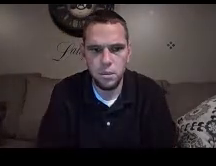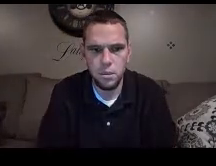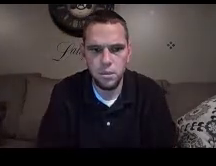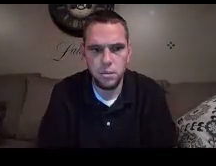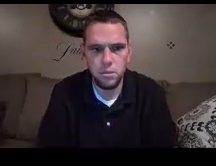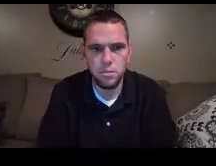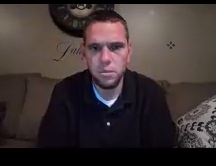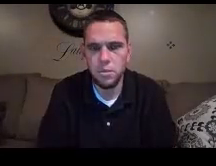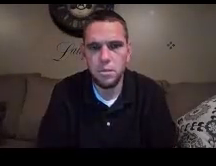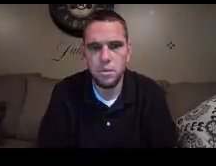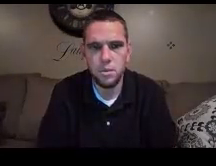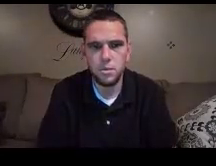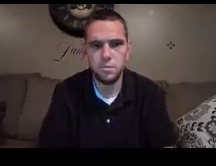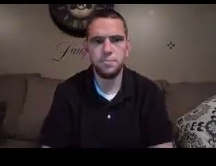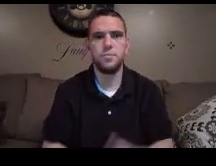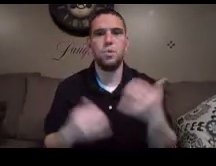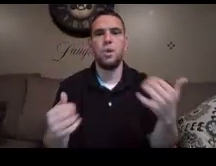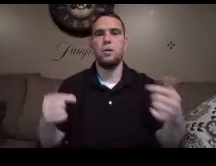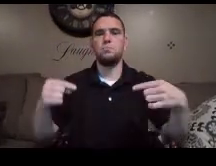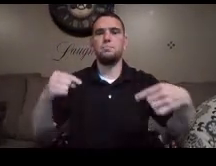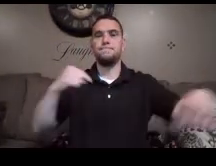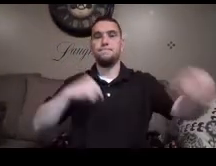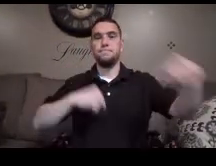So, I'm going to go back to the accessibility checker